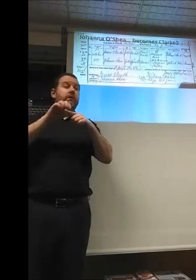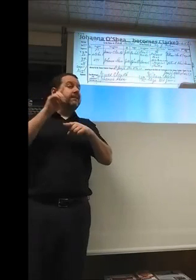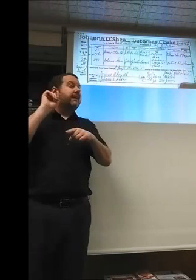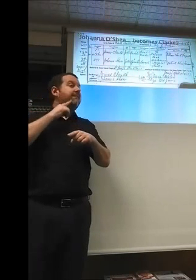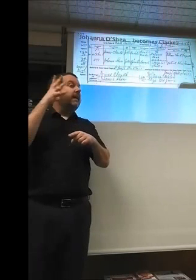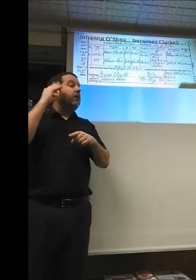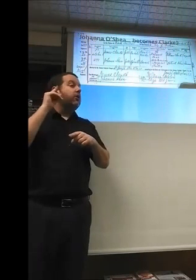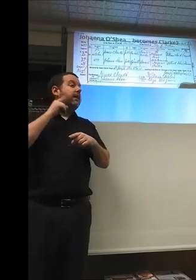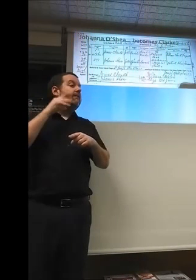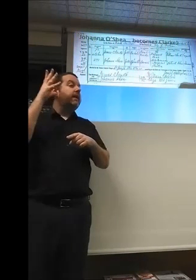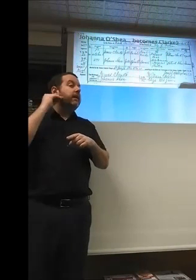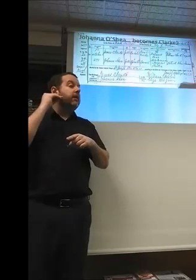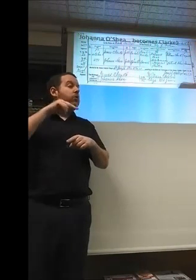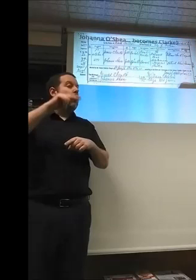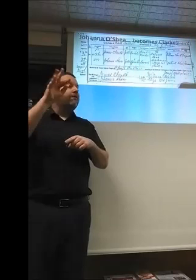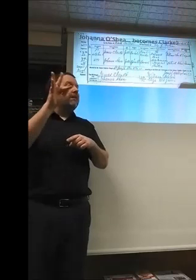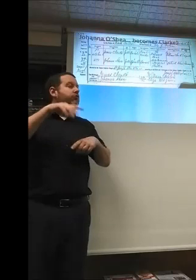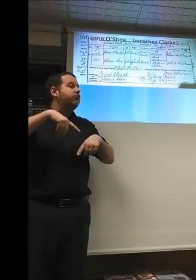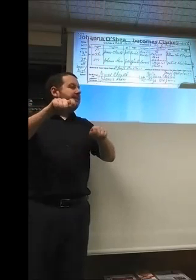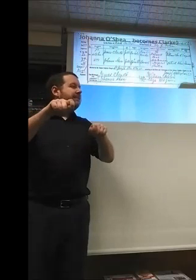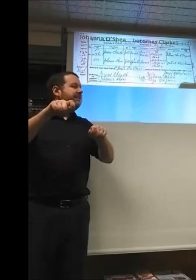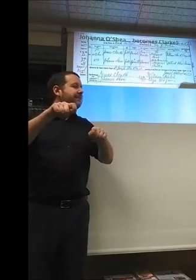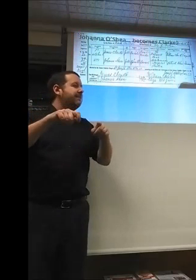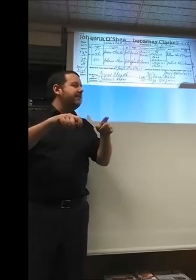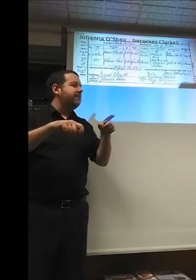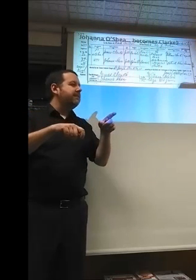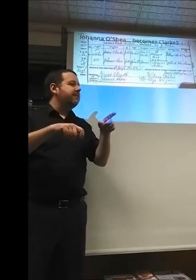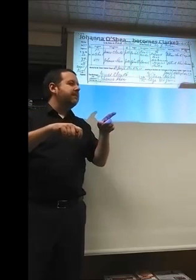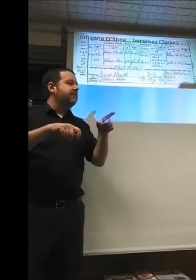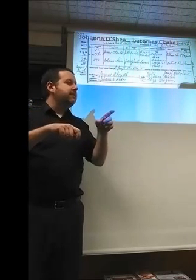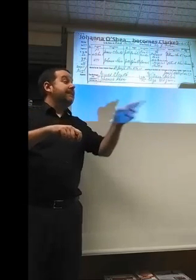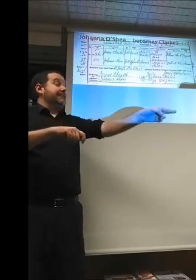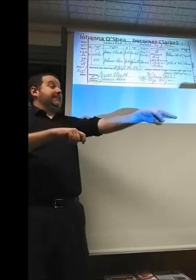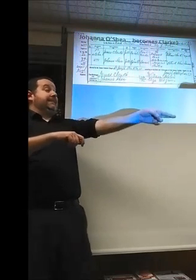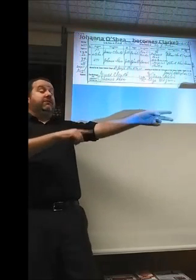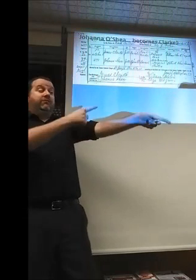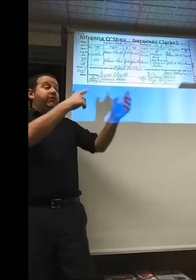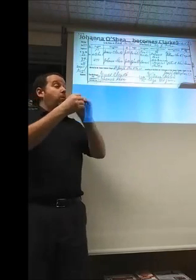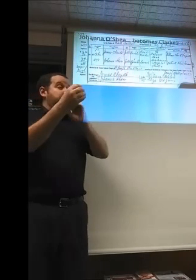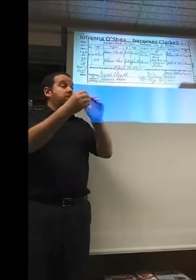trial? How would they communicate with him?